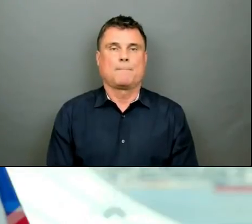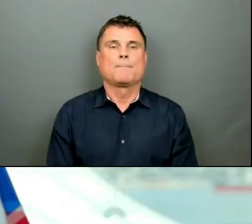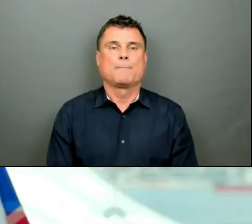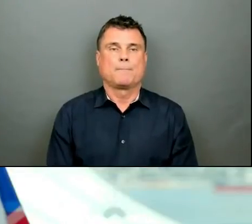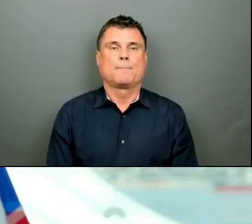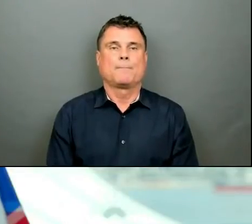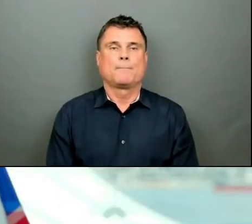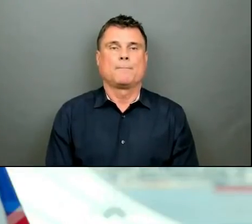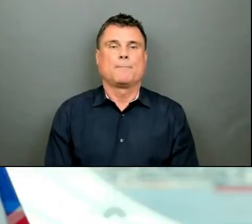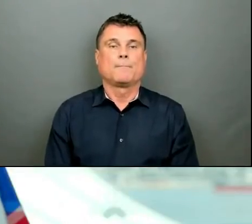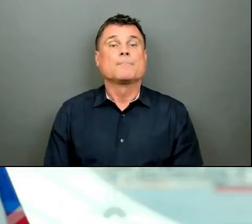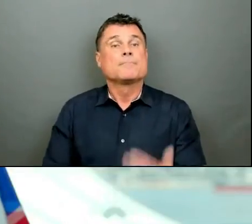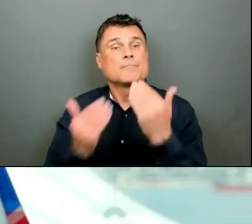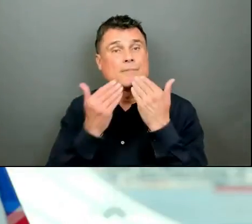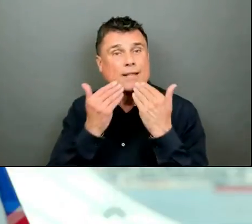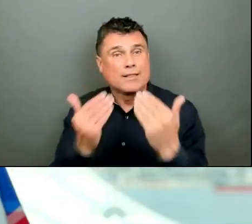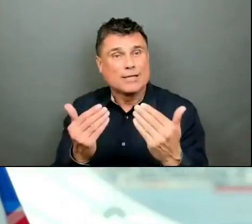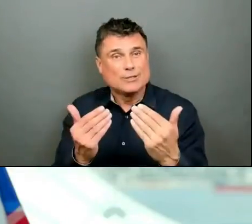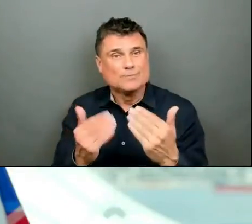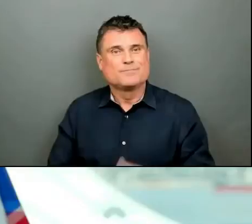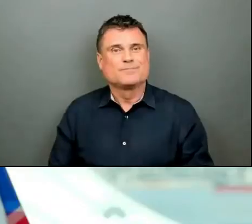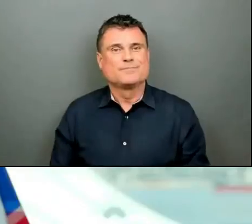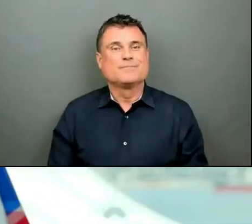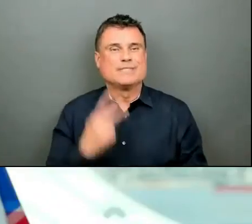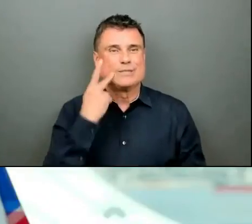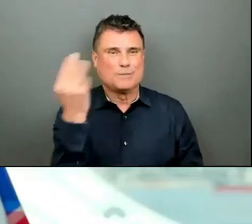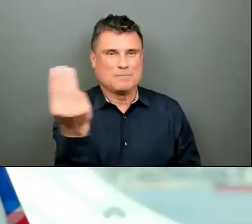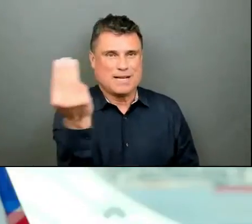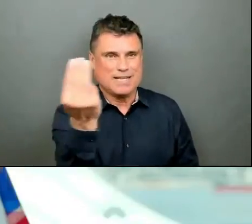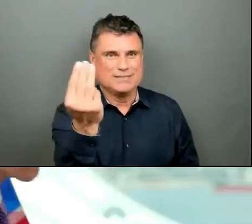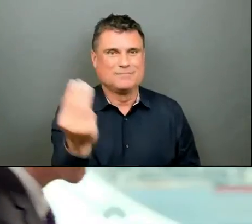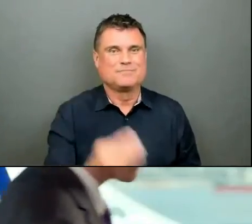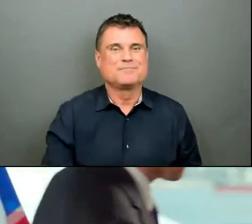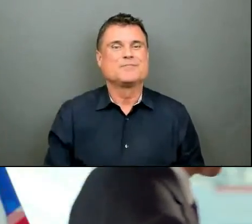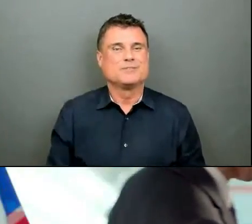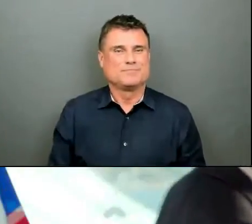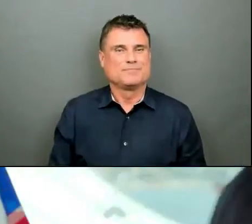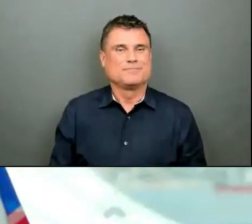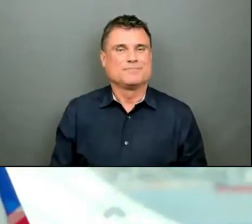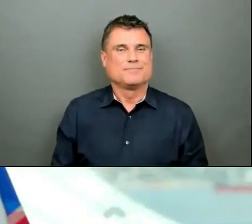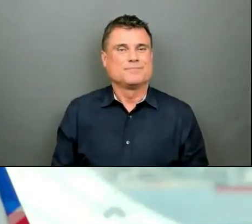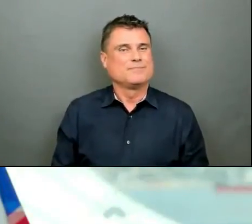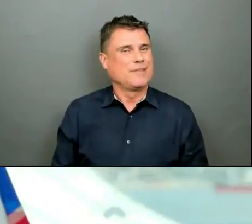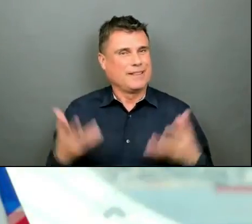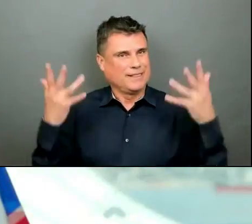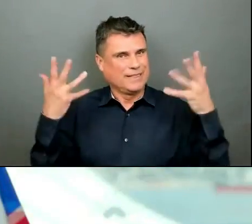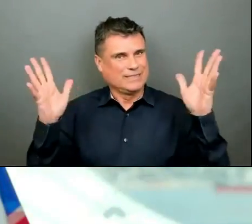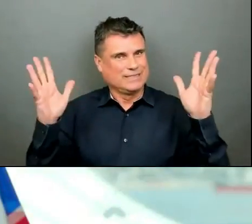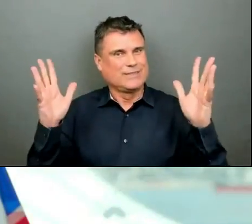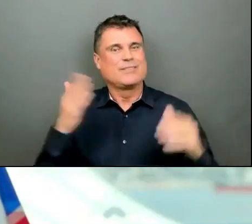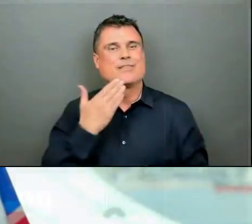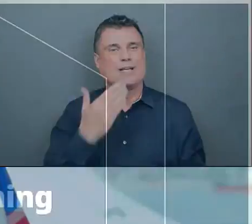Thank you very much. We will see you Monday. Thank you that is all the time